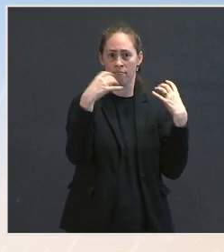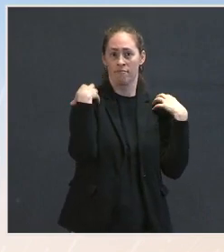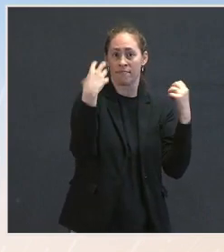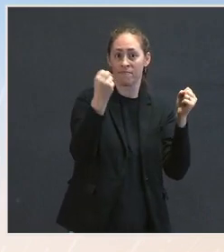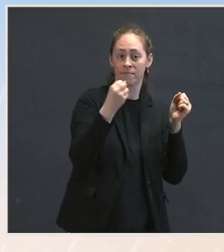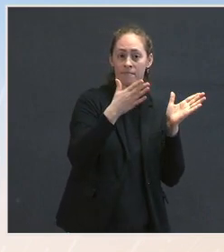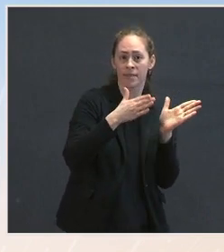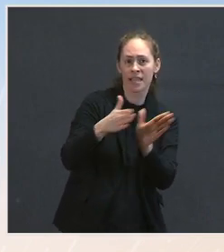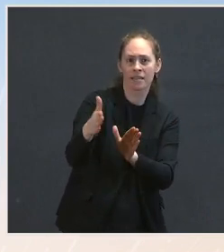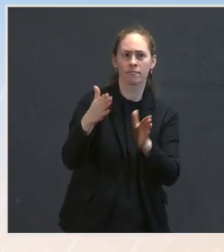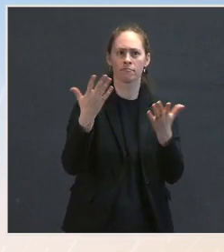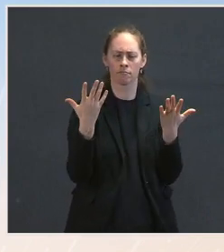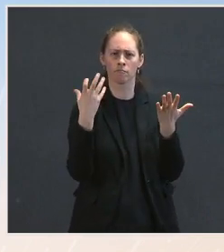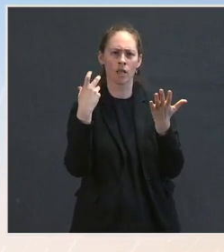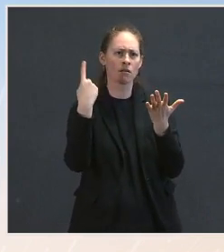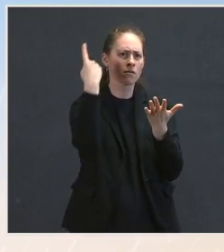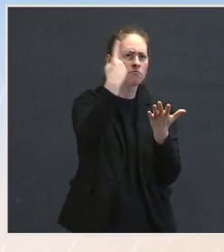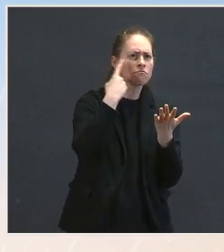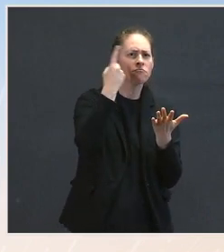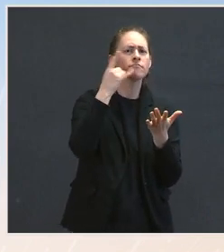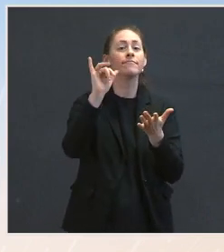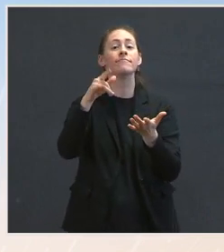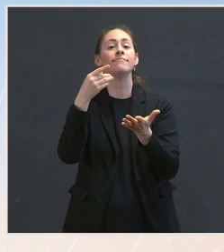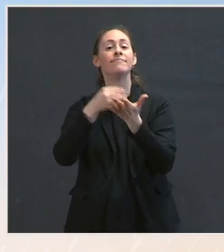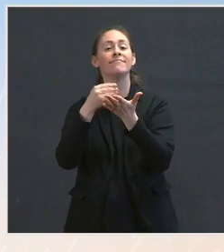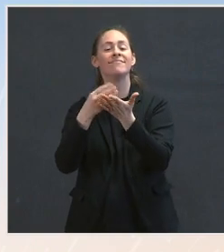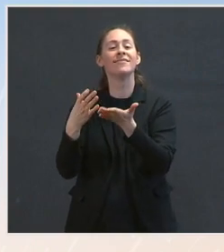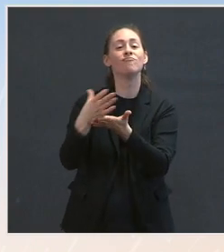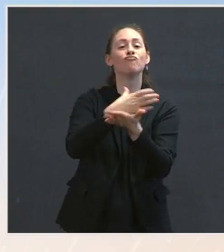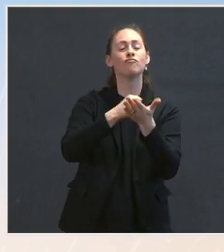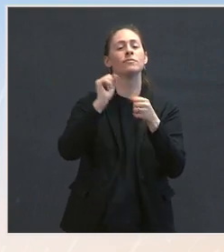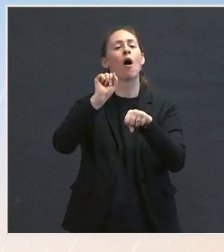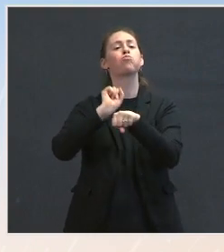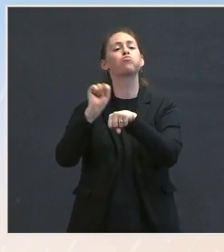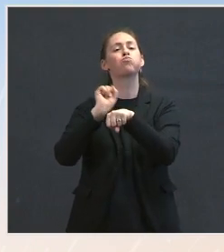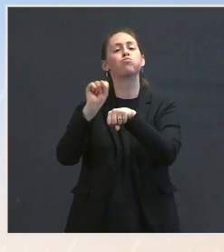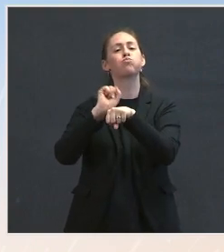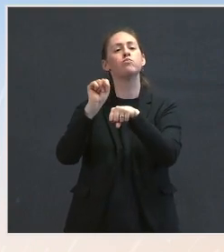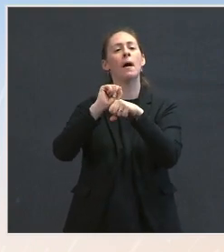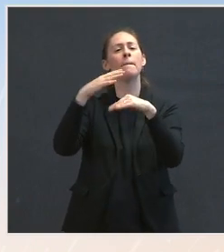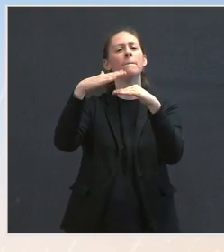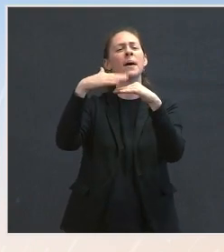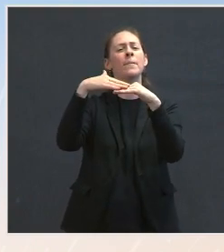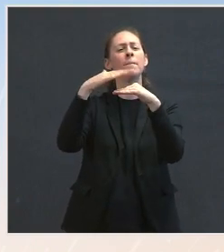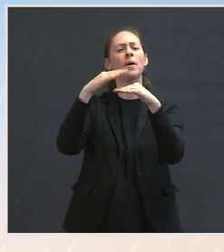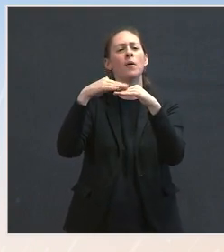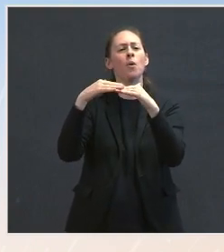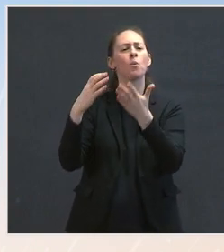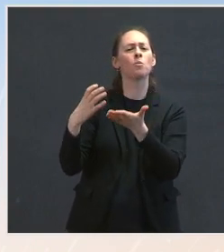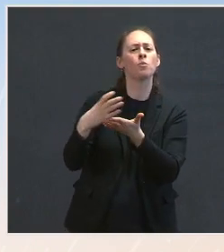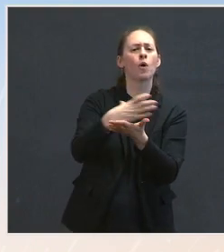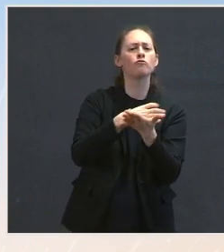Does he expect to introduce a standalone bill? Would it be part of this upcoming economic -- broader economic ?